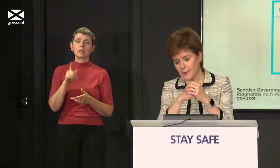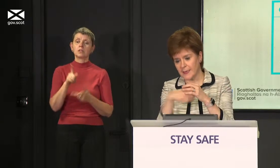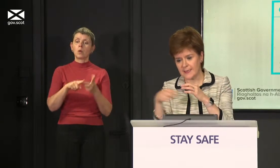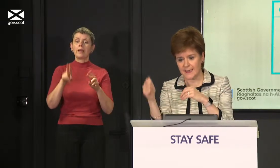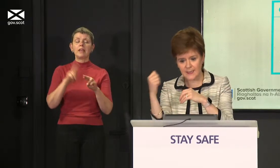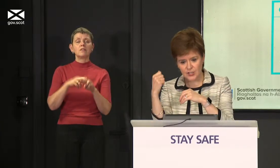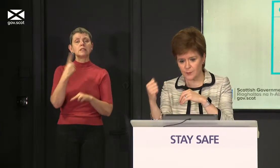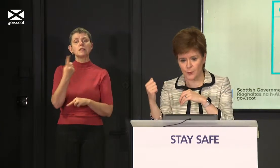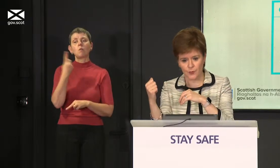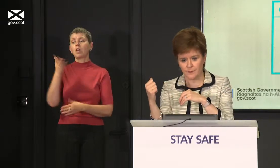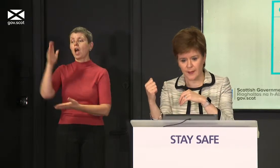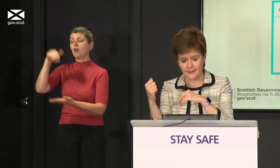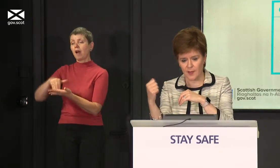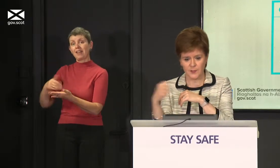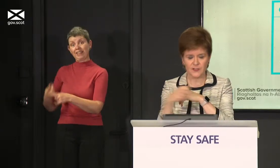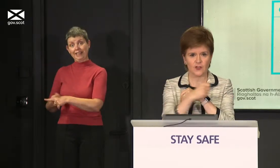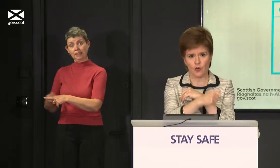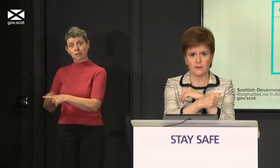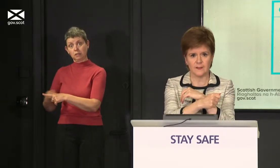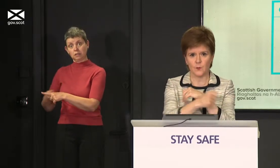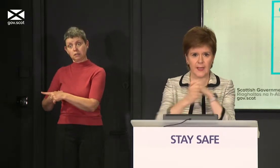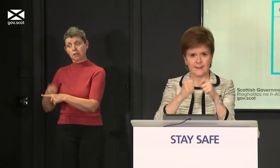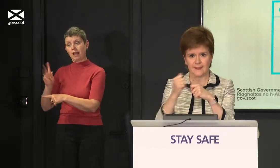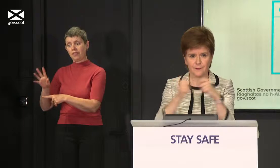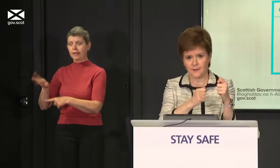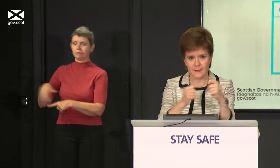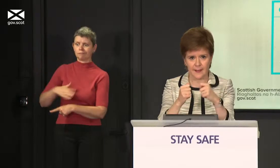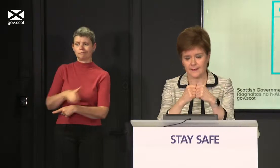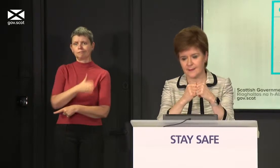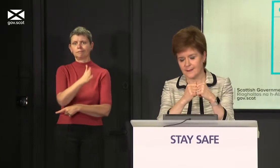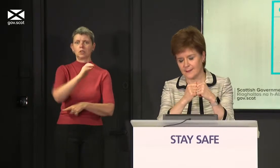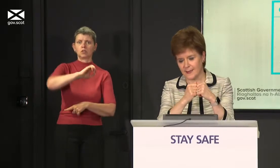is was coming into an English airport and then into Scotland and we had a different